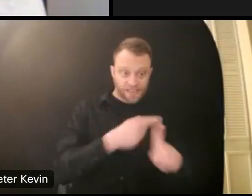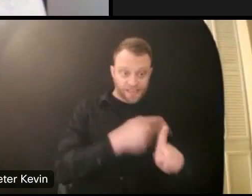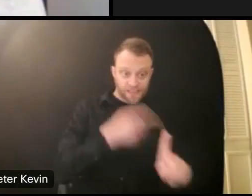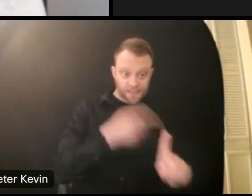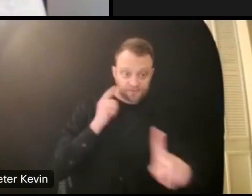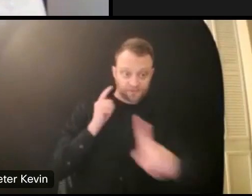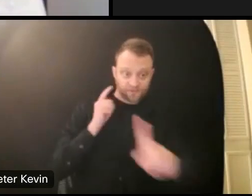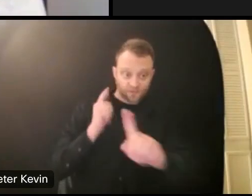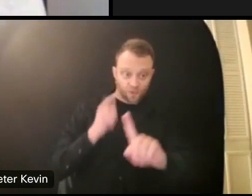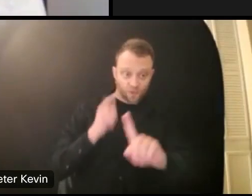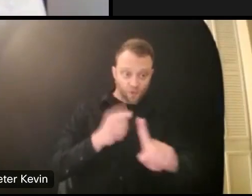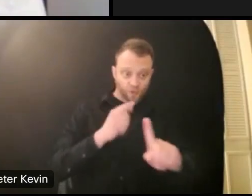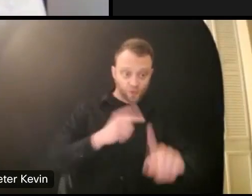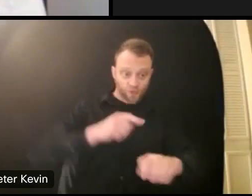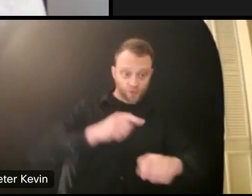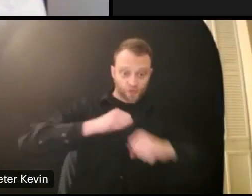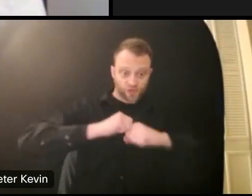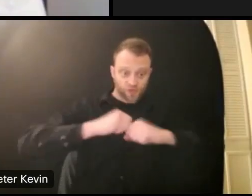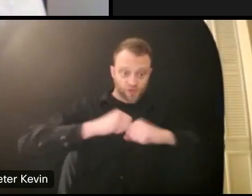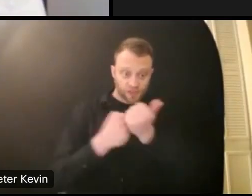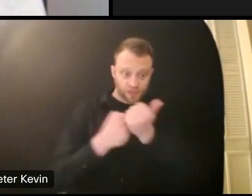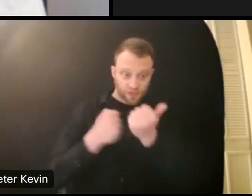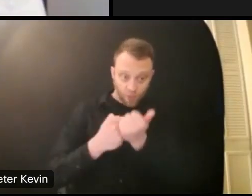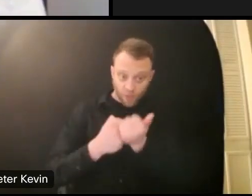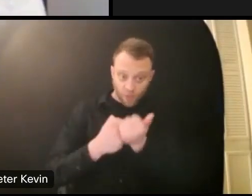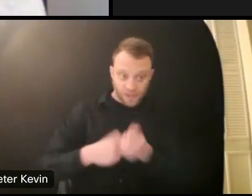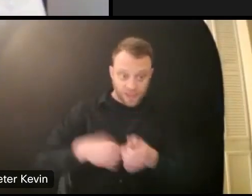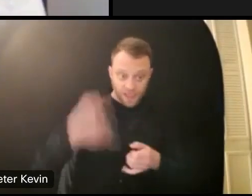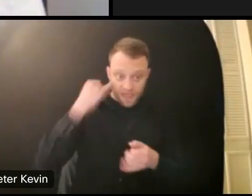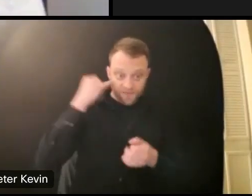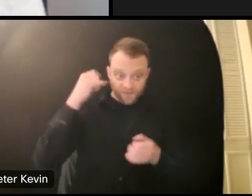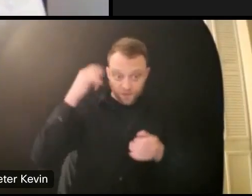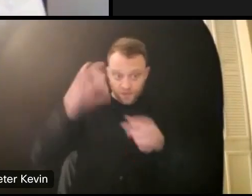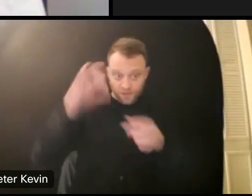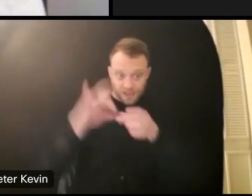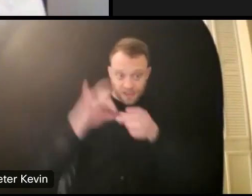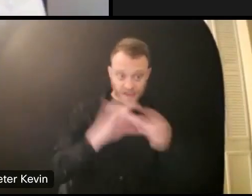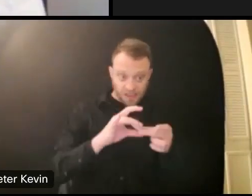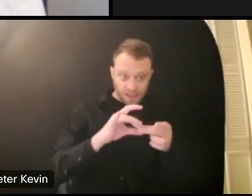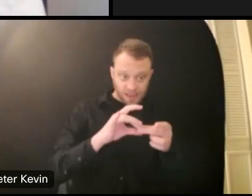I think you're good to go. (Boese) You know, one other thing I'll add to that, too, is